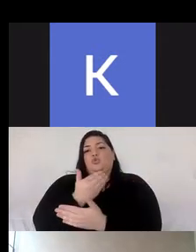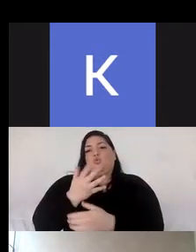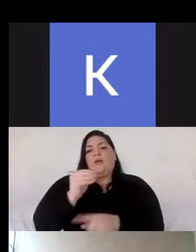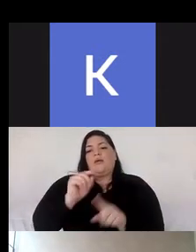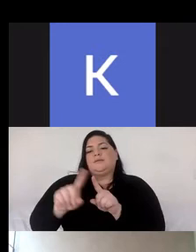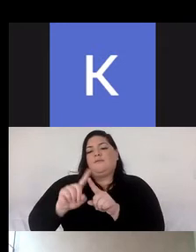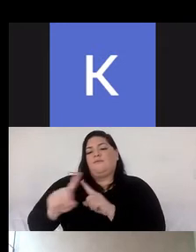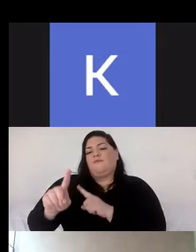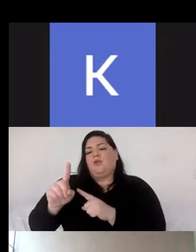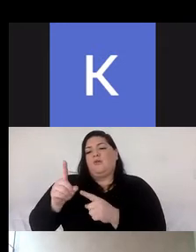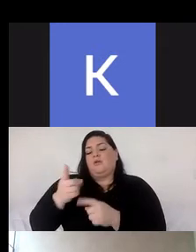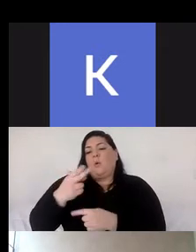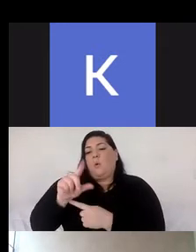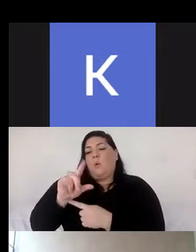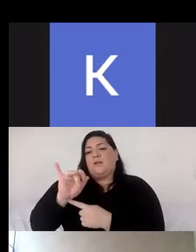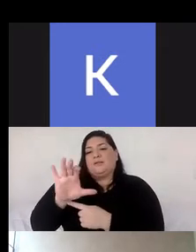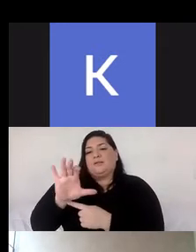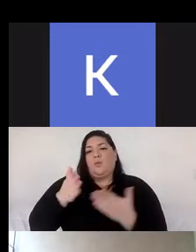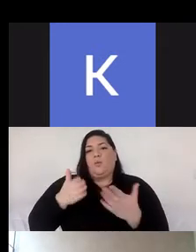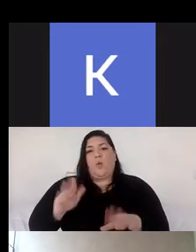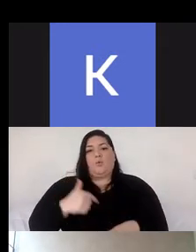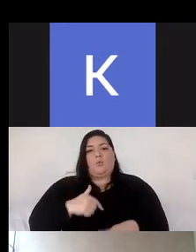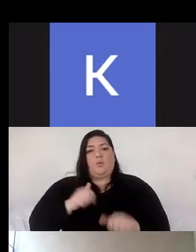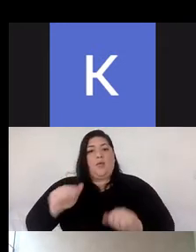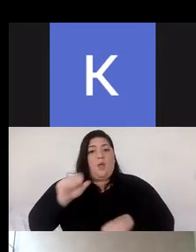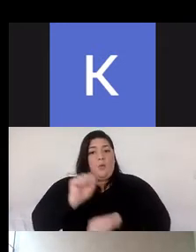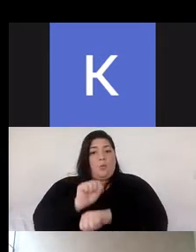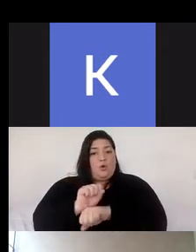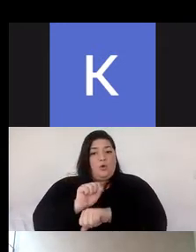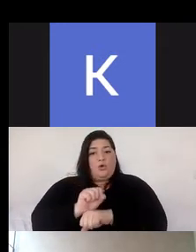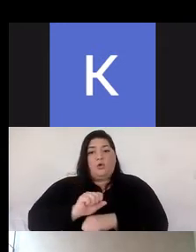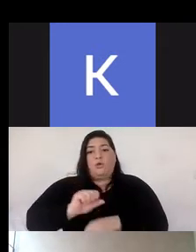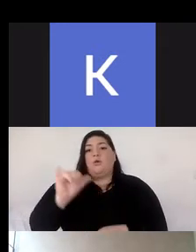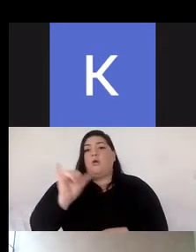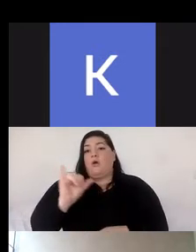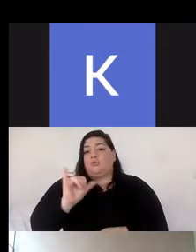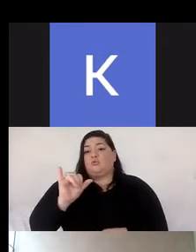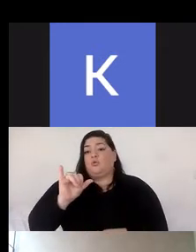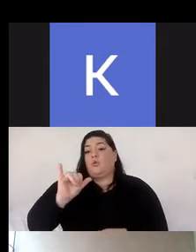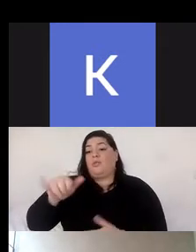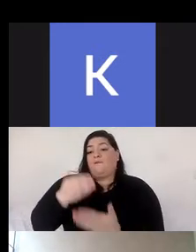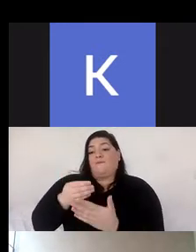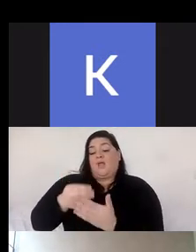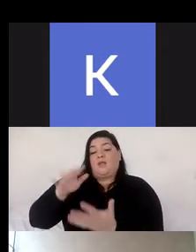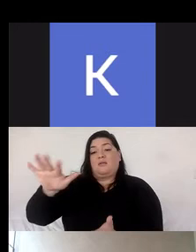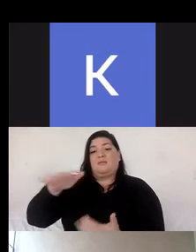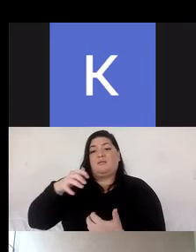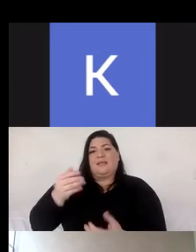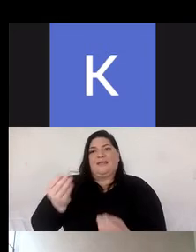and adjust the way we do our work. Ultimately, SASP-CS funding has provided a perfect opportunity